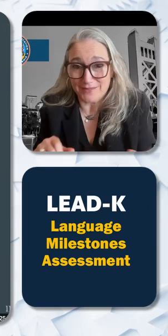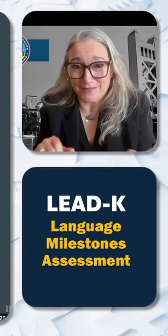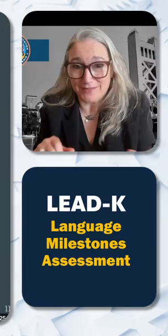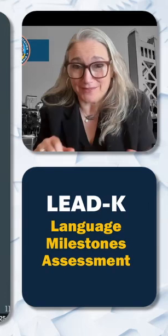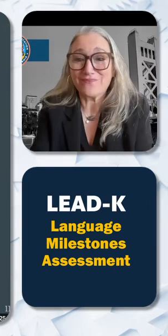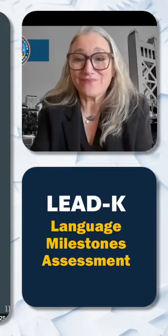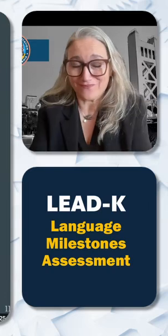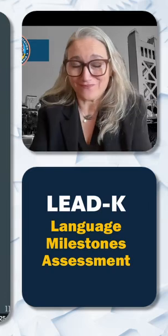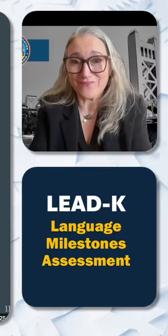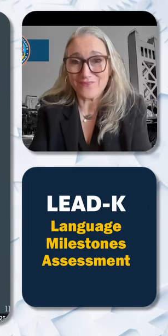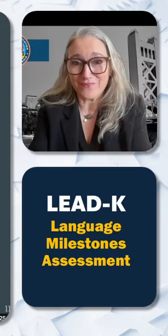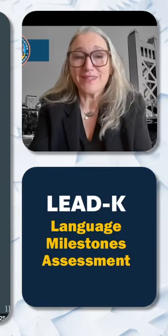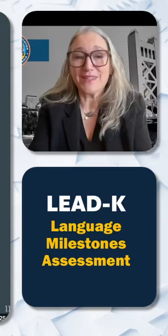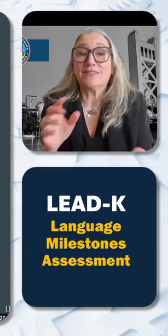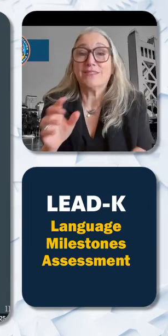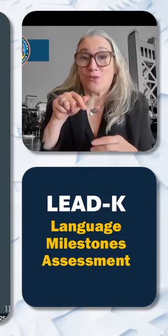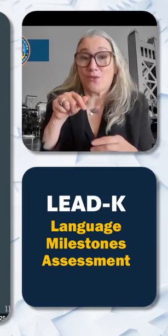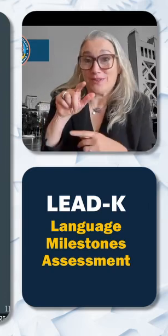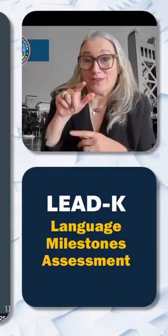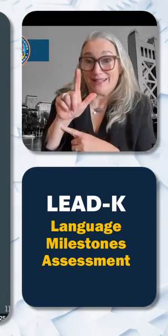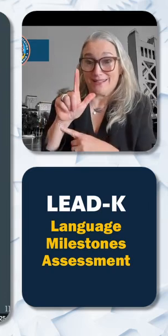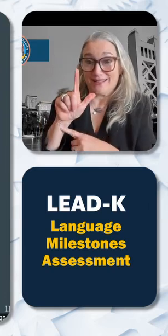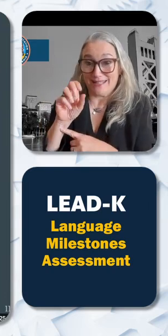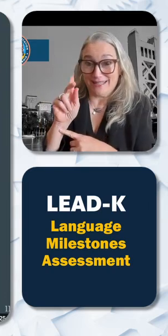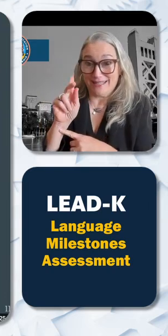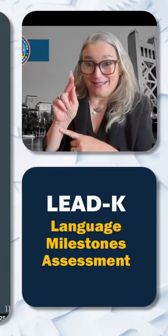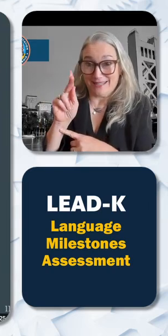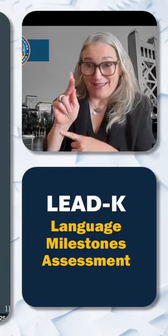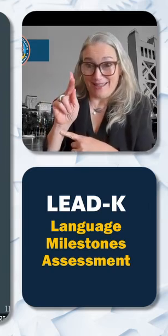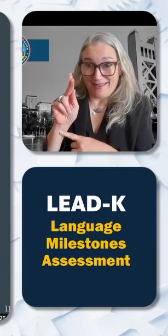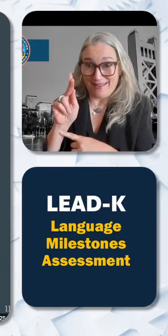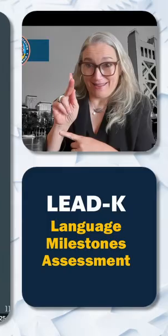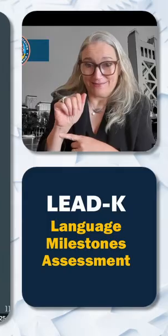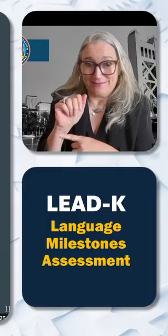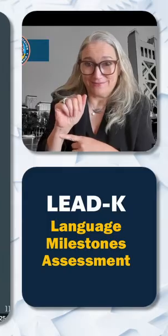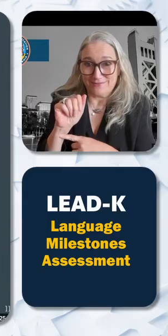You know, it's time to stop this. This is completely preventable on everyone's part.